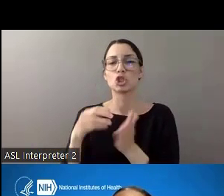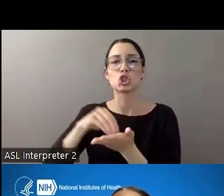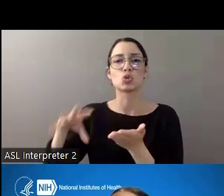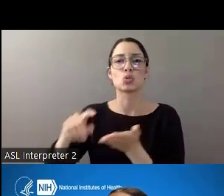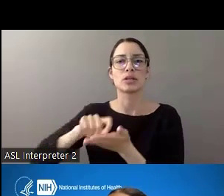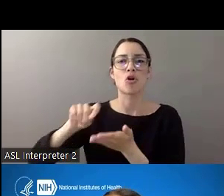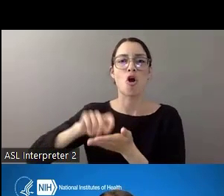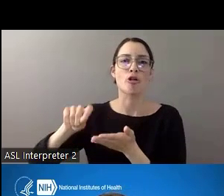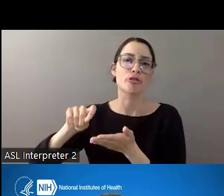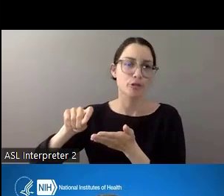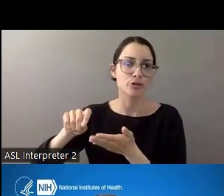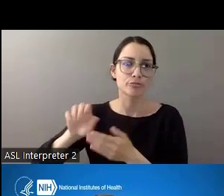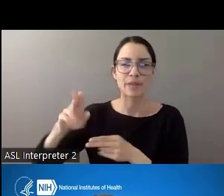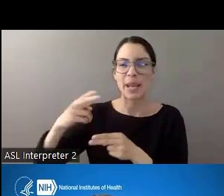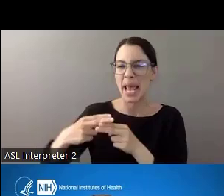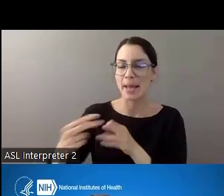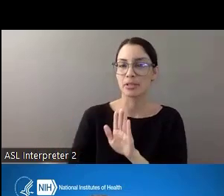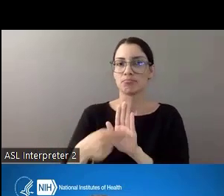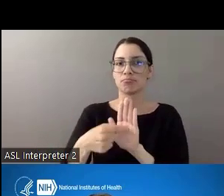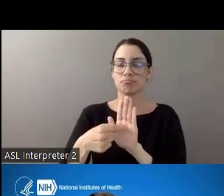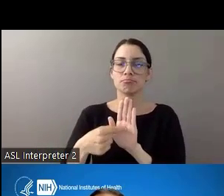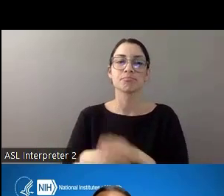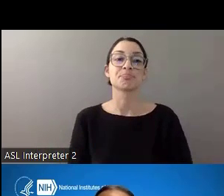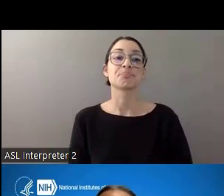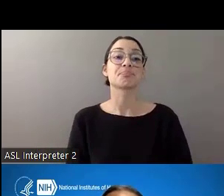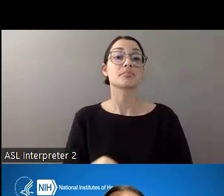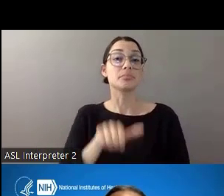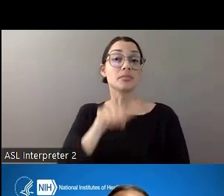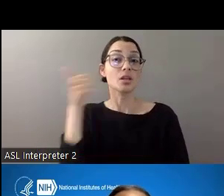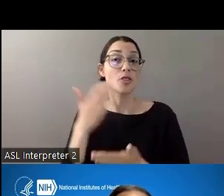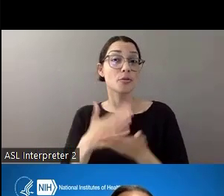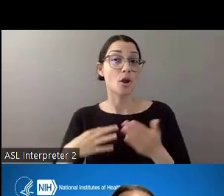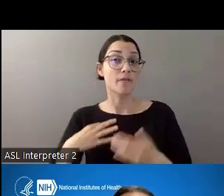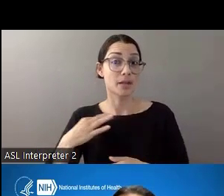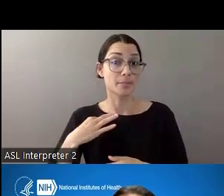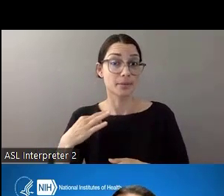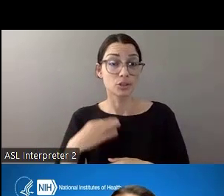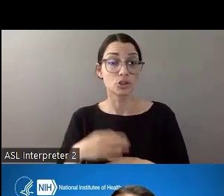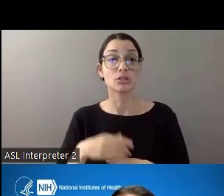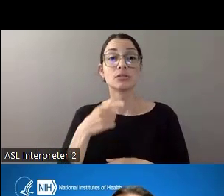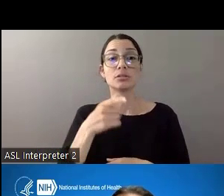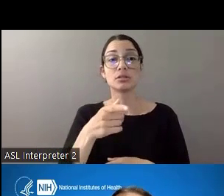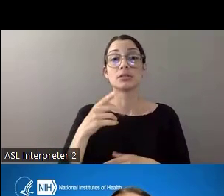Another part of the application is the facilities and resources.